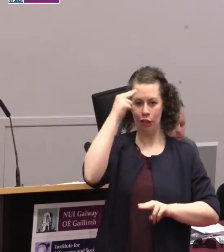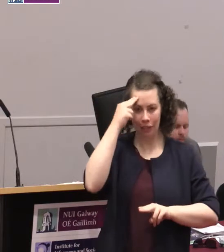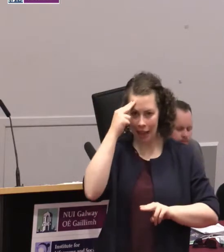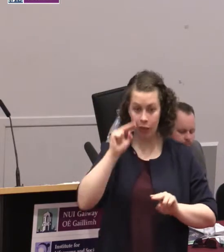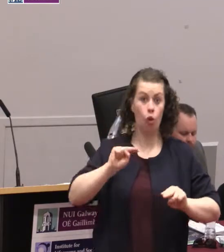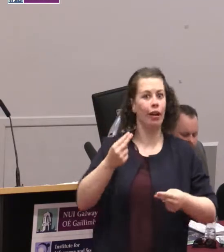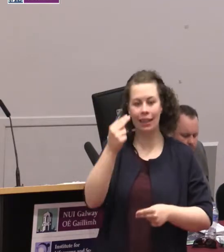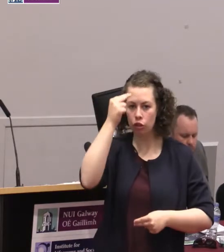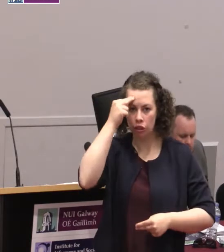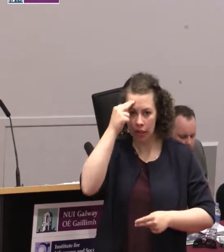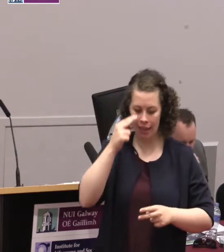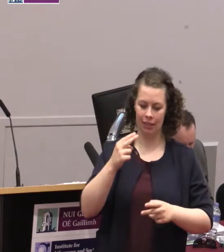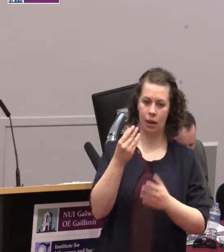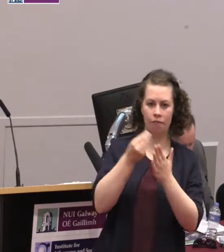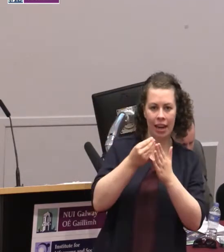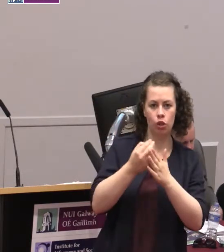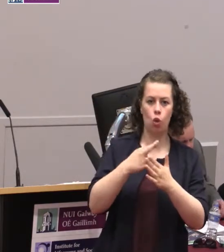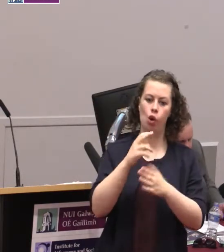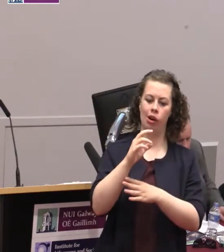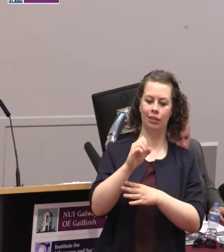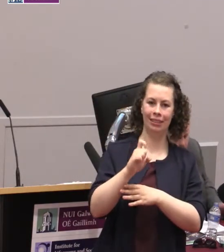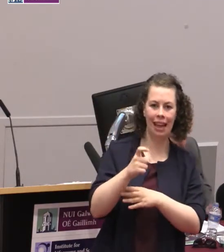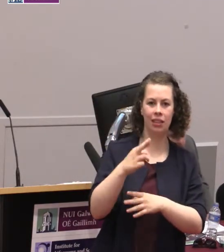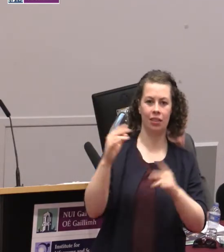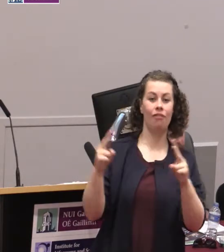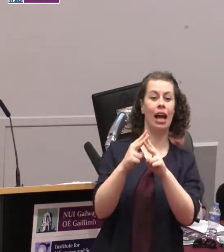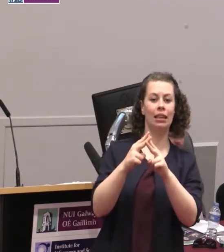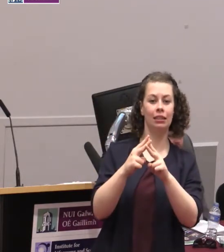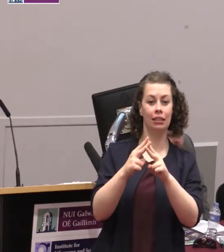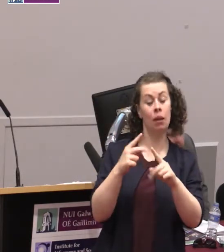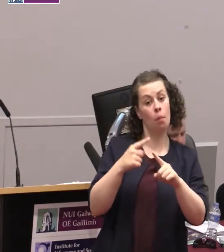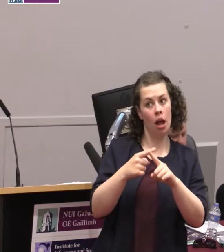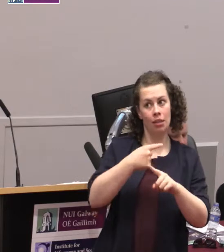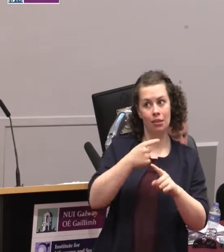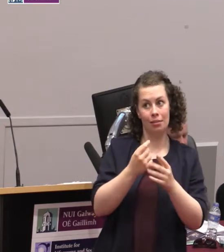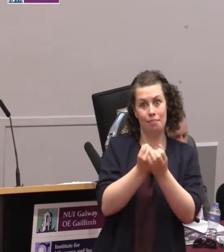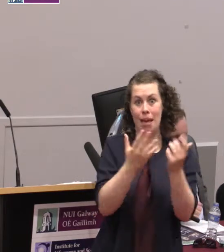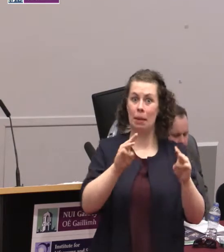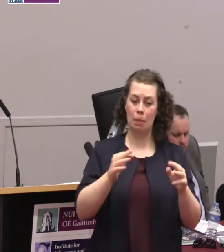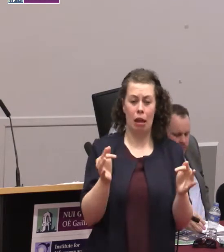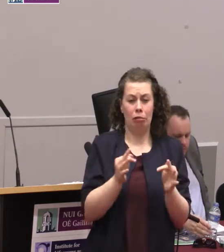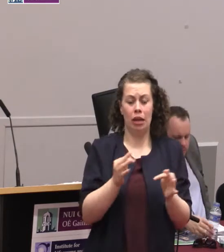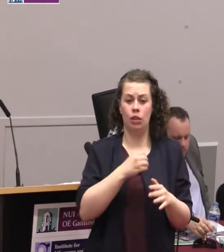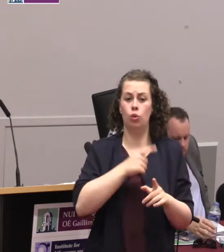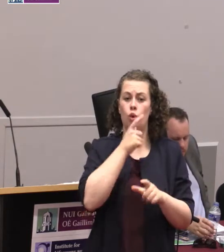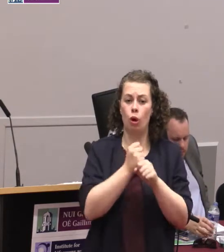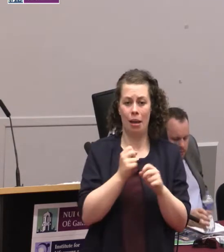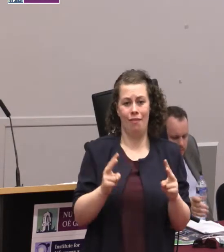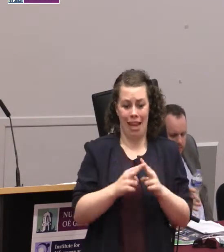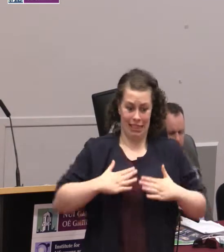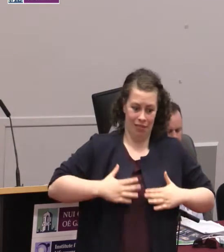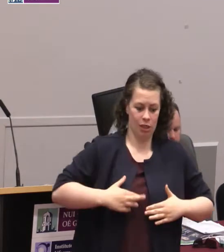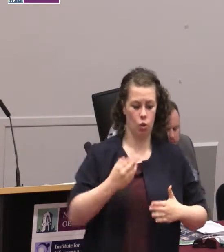They also know that we are often afraid to talk about physical violence.